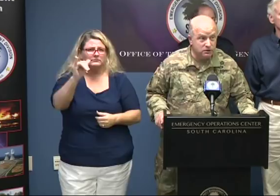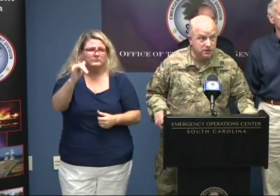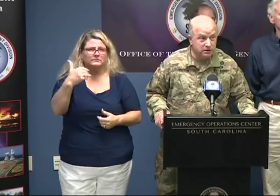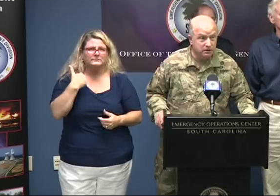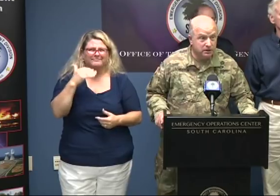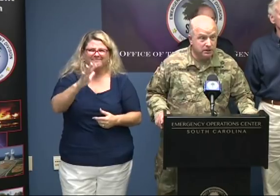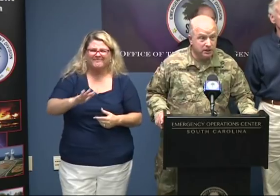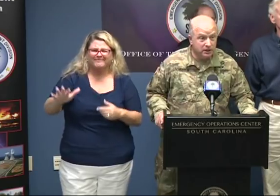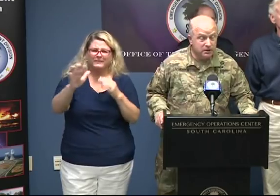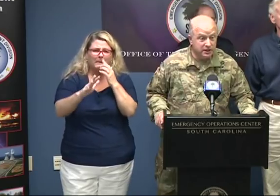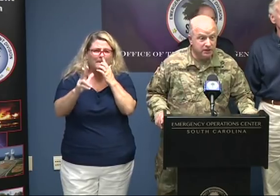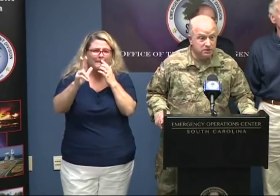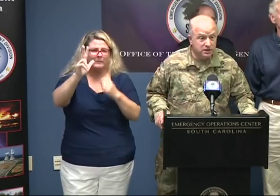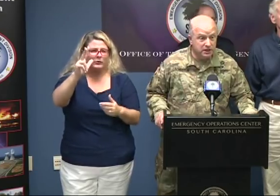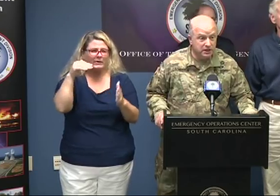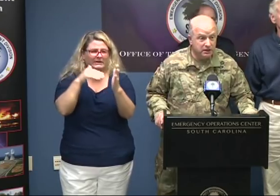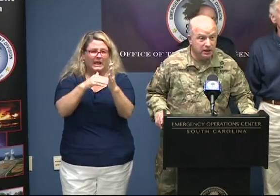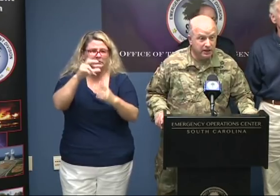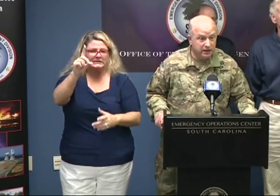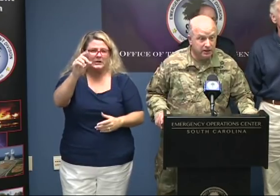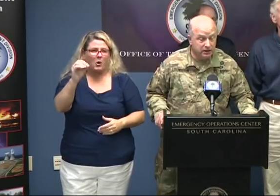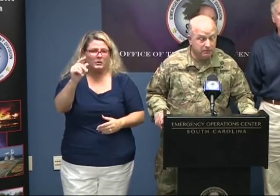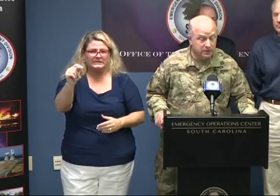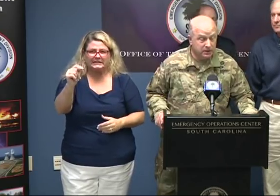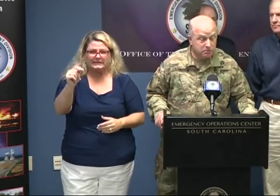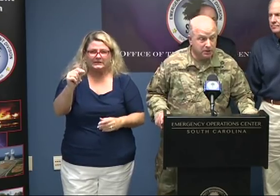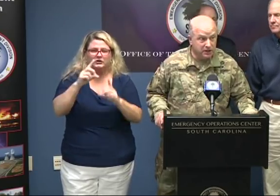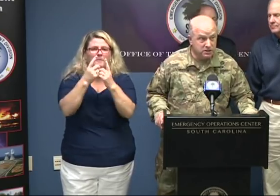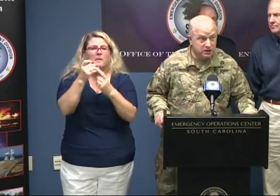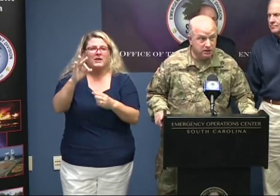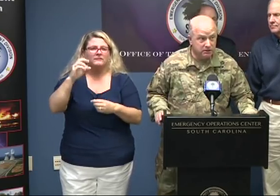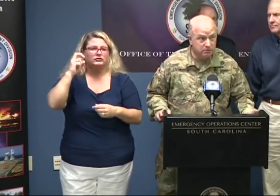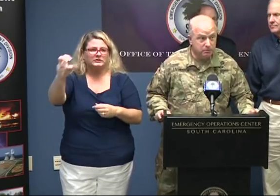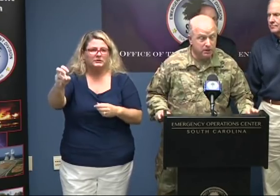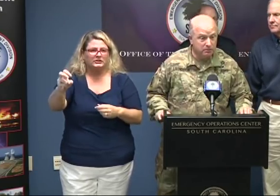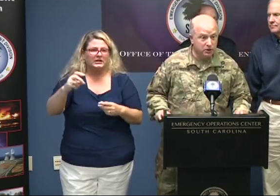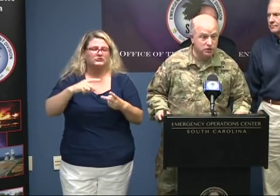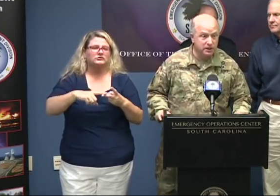DOT and police personnel from SLED,